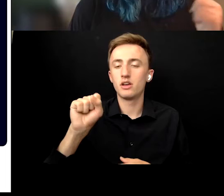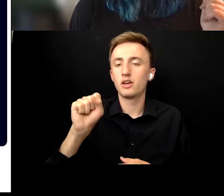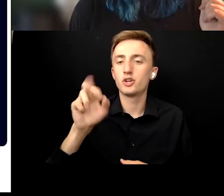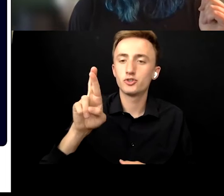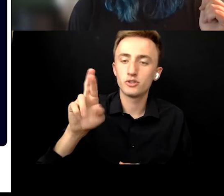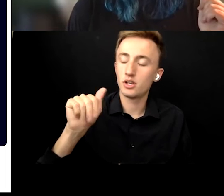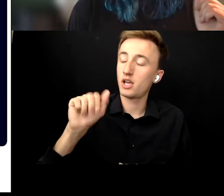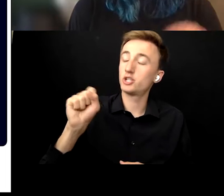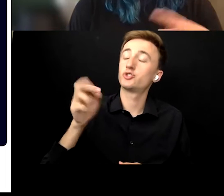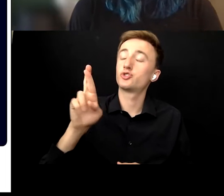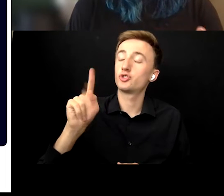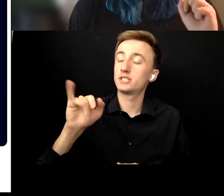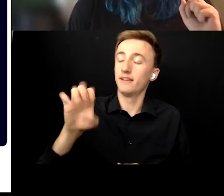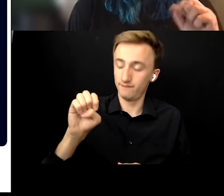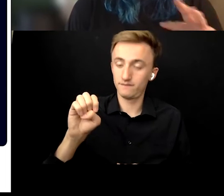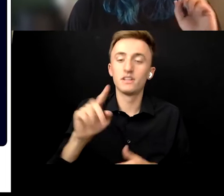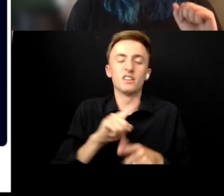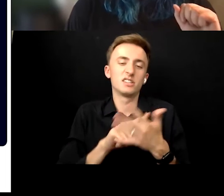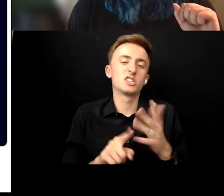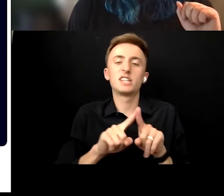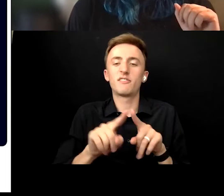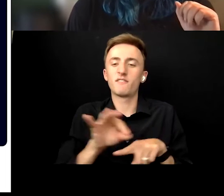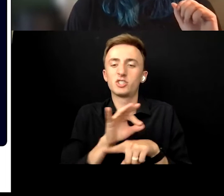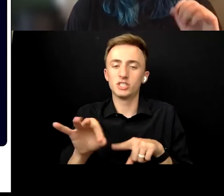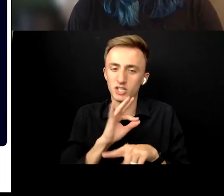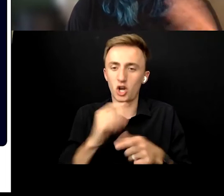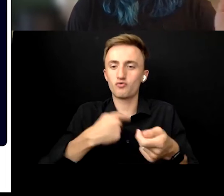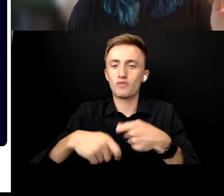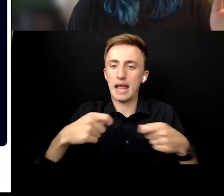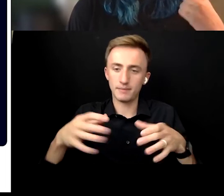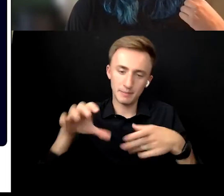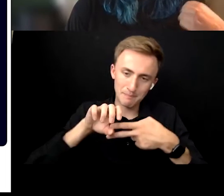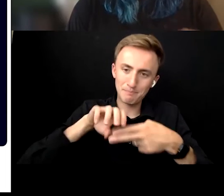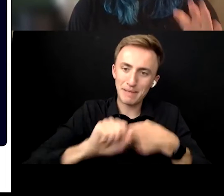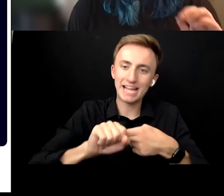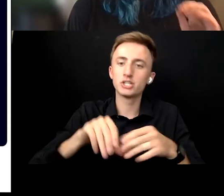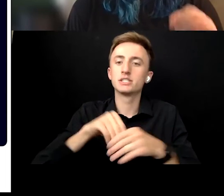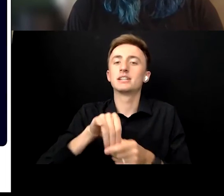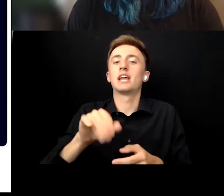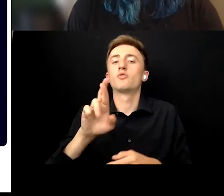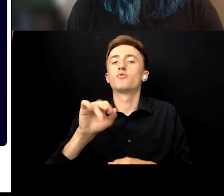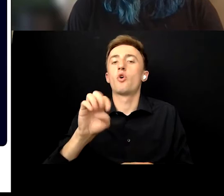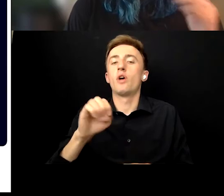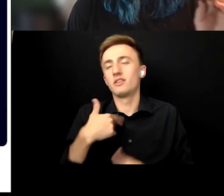those are the properties wrapped and packaged into that role. No need to be redundant on them. Again,